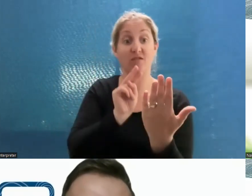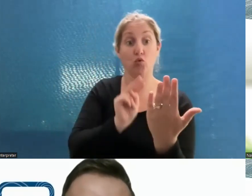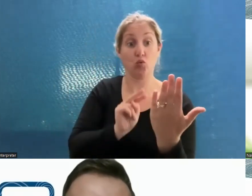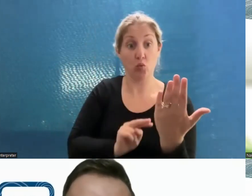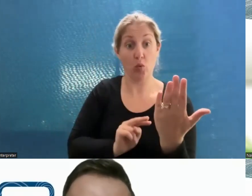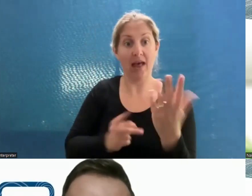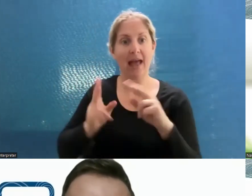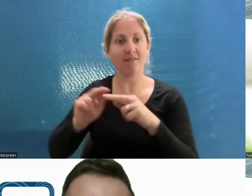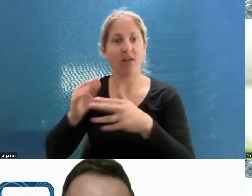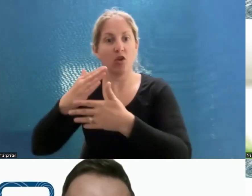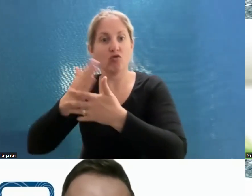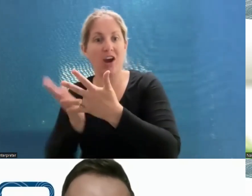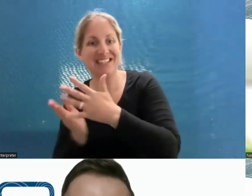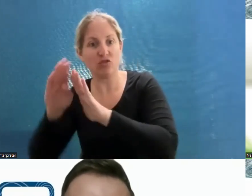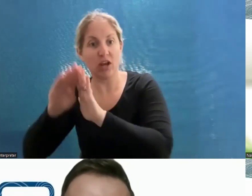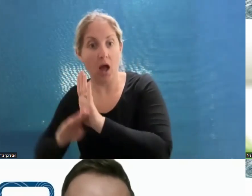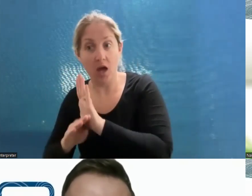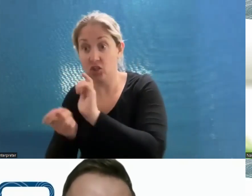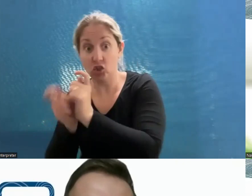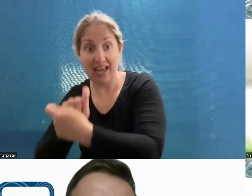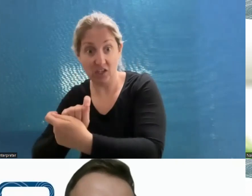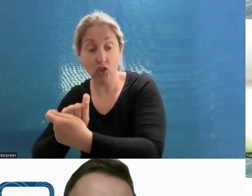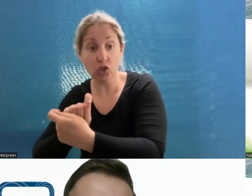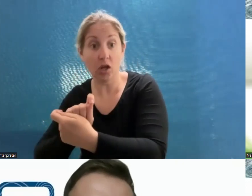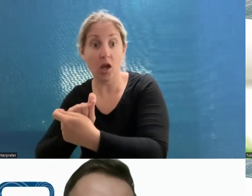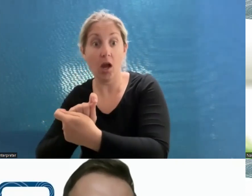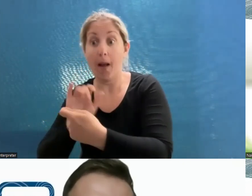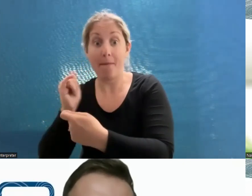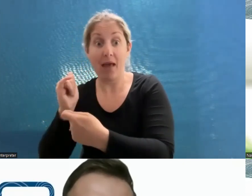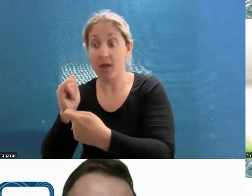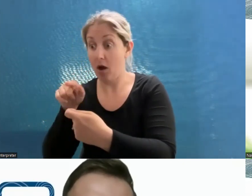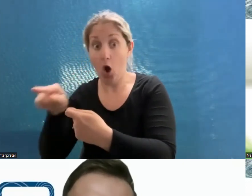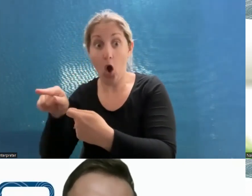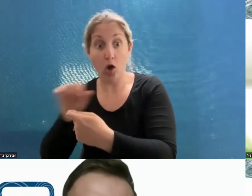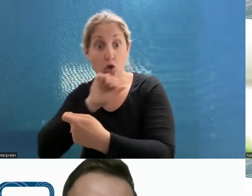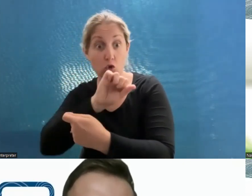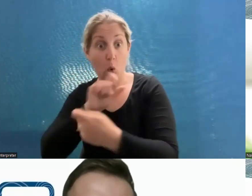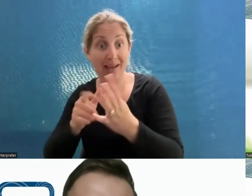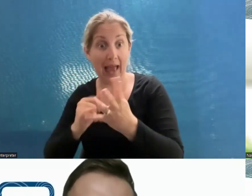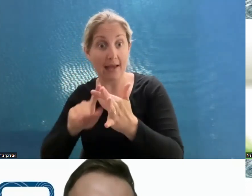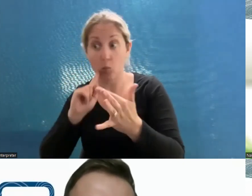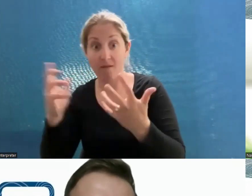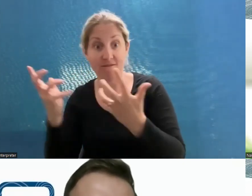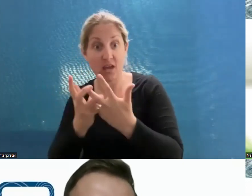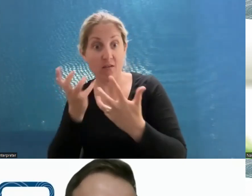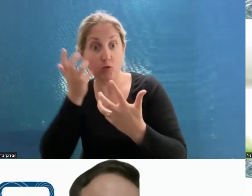Just because you may not have an invitation immediately, you may be invited in the future